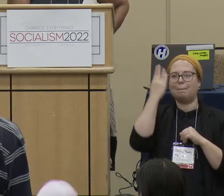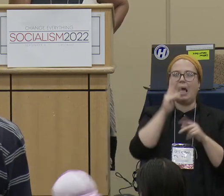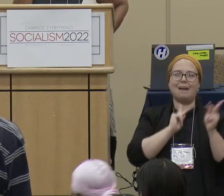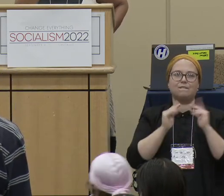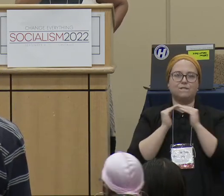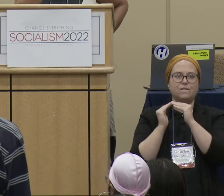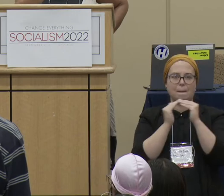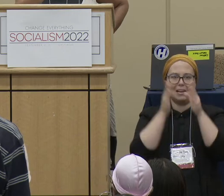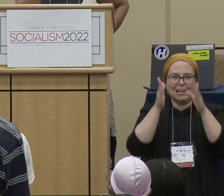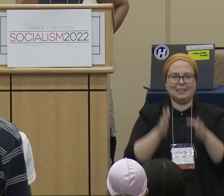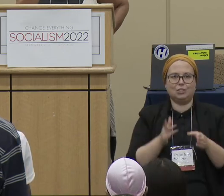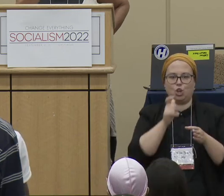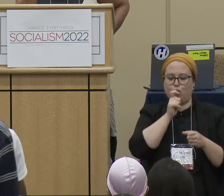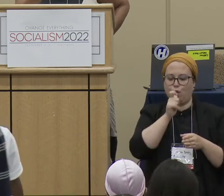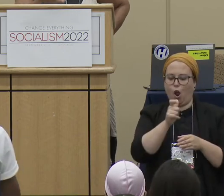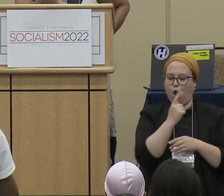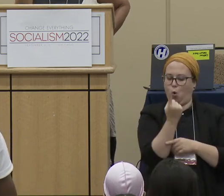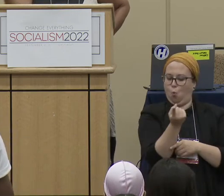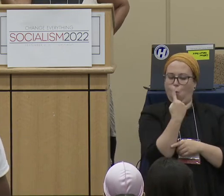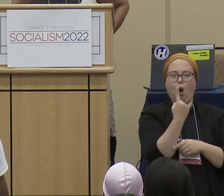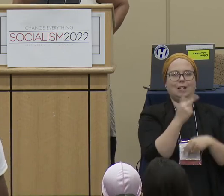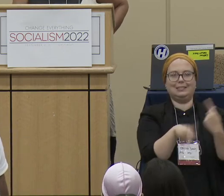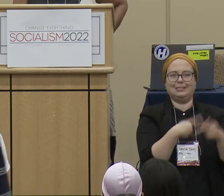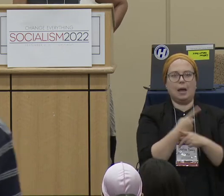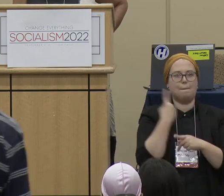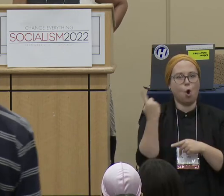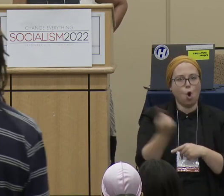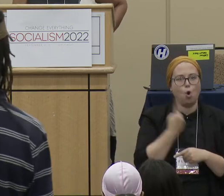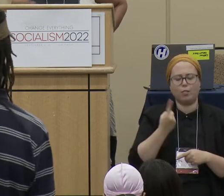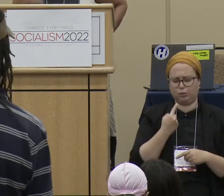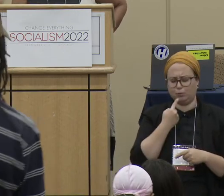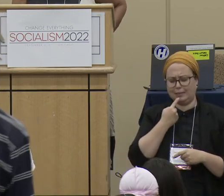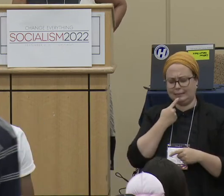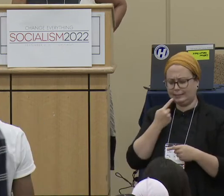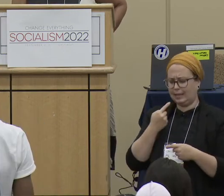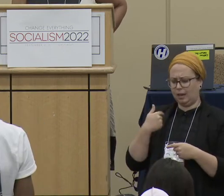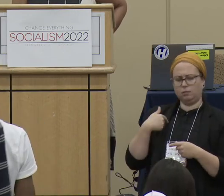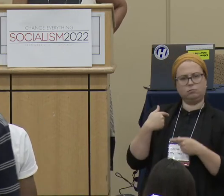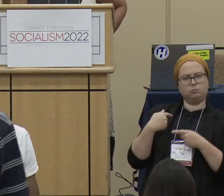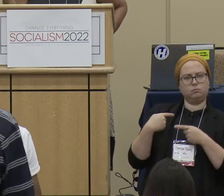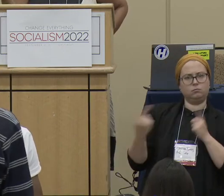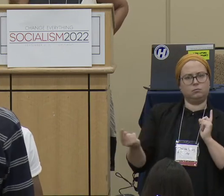≫ BARBARA: Yeah, thank you for that. I think Black feminists are not a monolithe. I insert it into my comments about Bell,